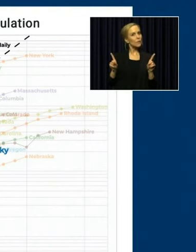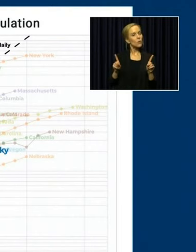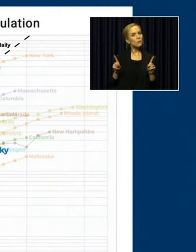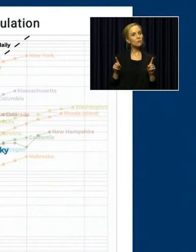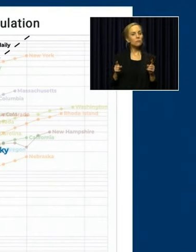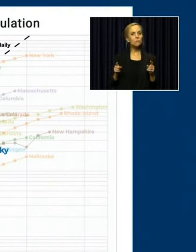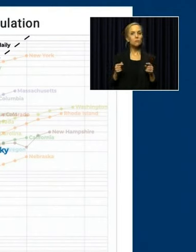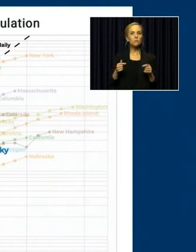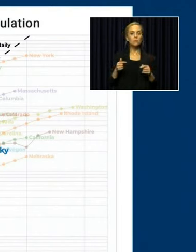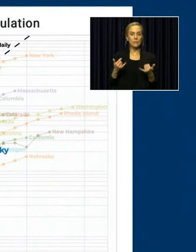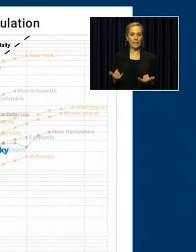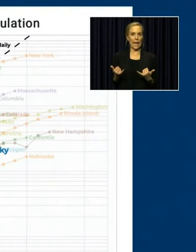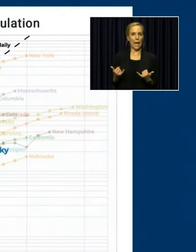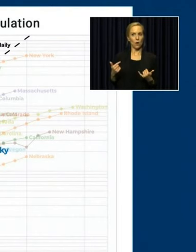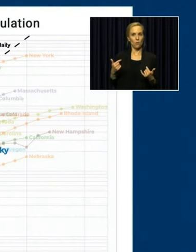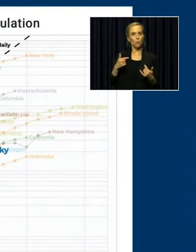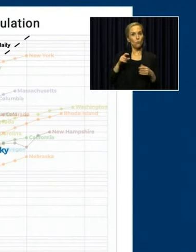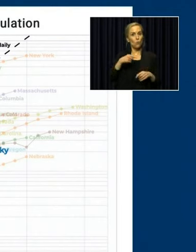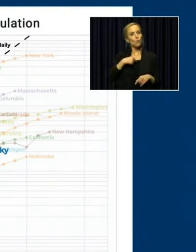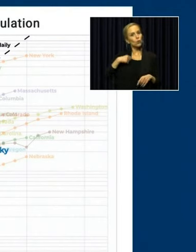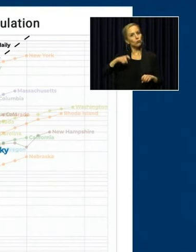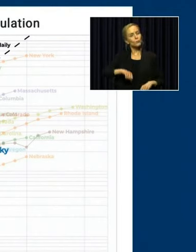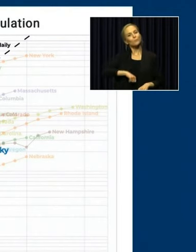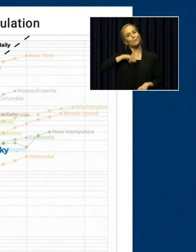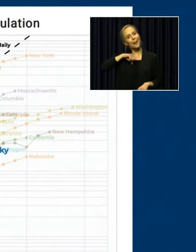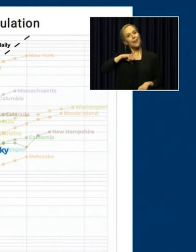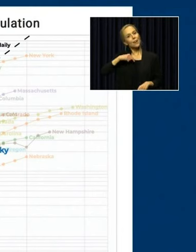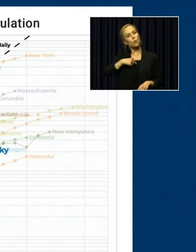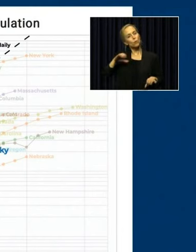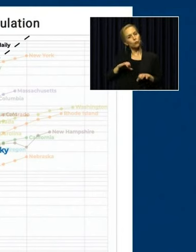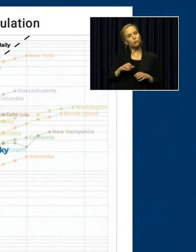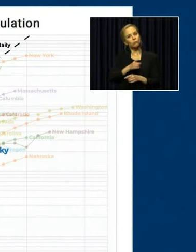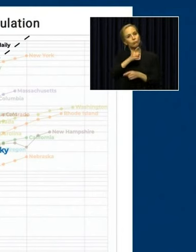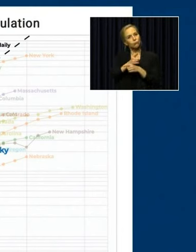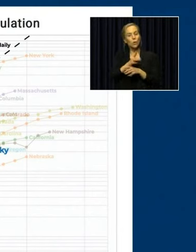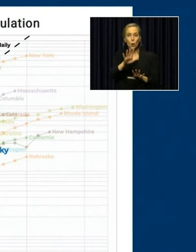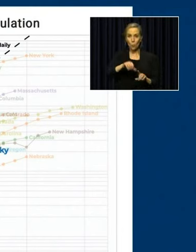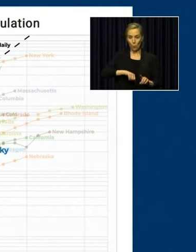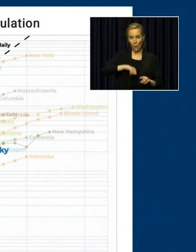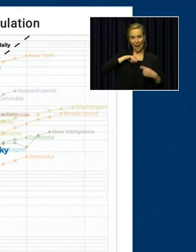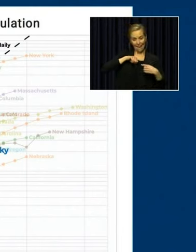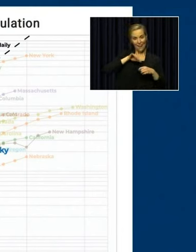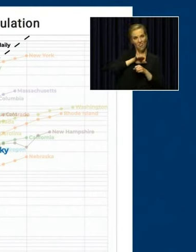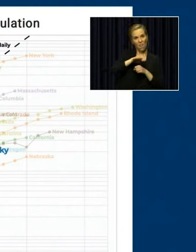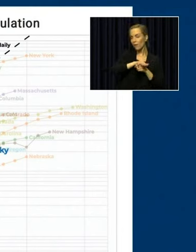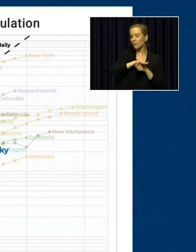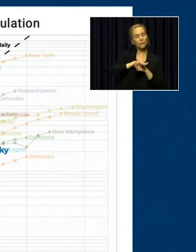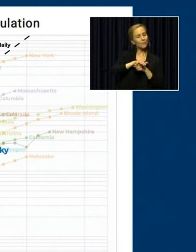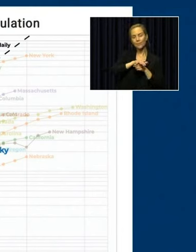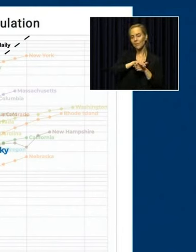POPULATE. I THINK NEW JERSEY IS ONE OF THE MOST DENSITY POPULATED STATES IN THE COUNTRY. THAT AFFECTS THIS. BECAUSE WHAT ARE WE TELLING